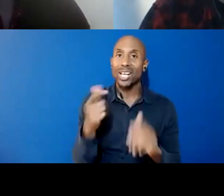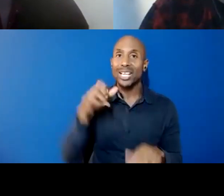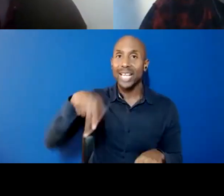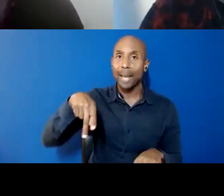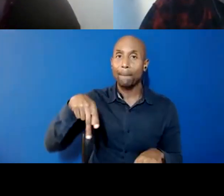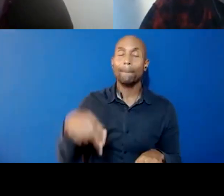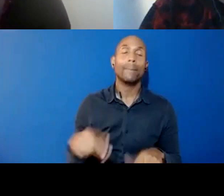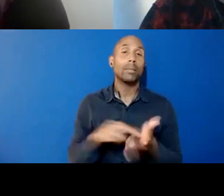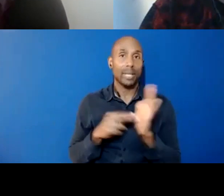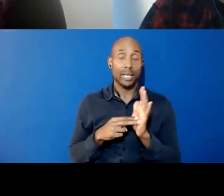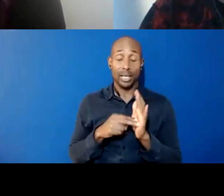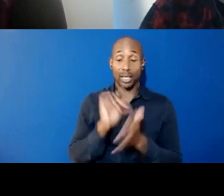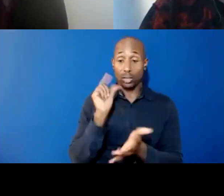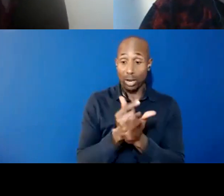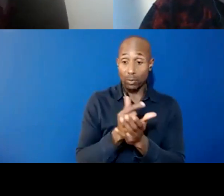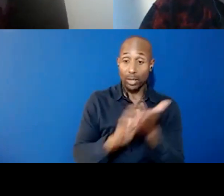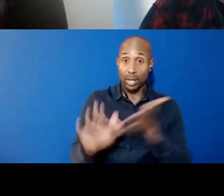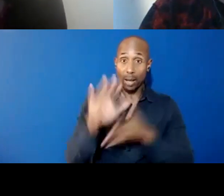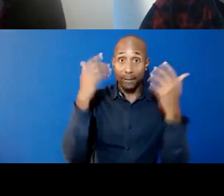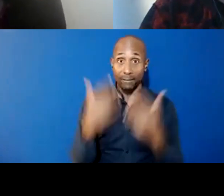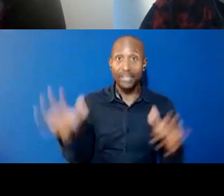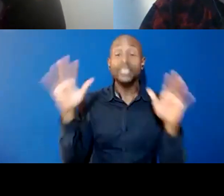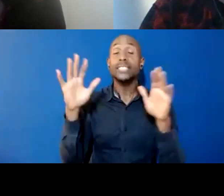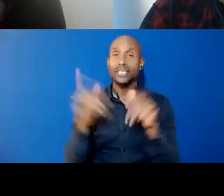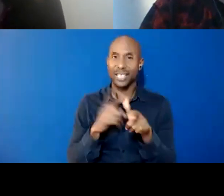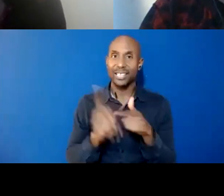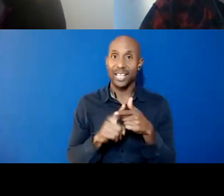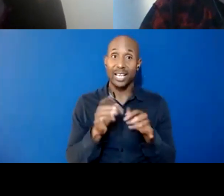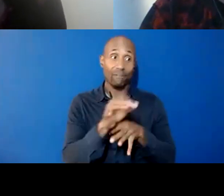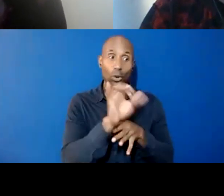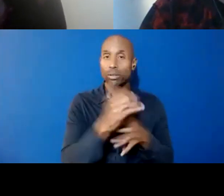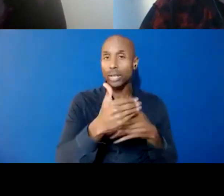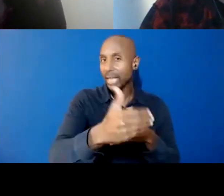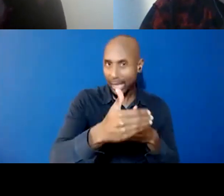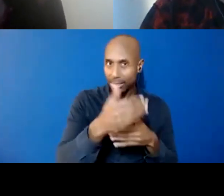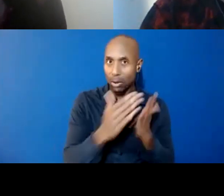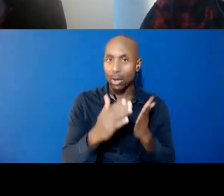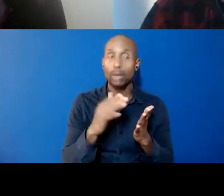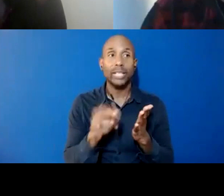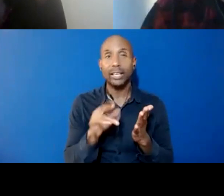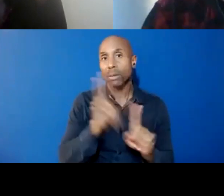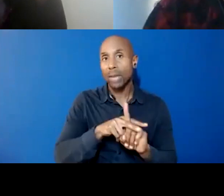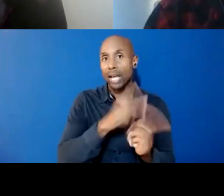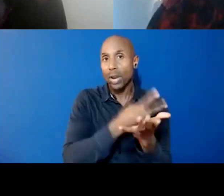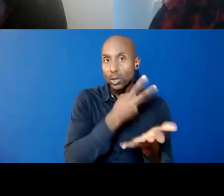I would say that is how we value the timing of it.